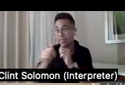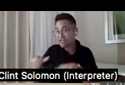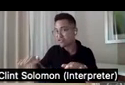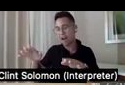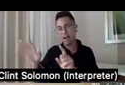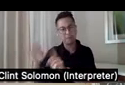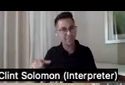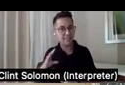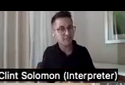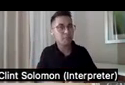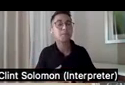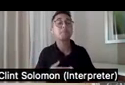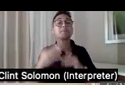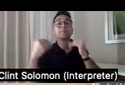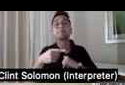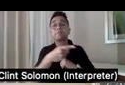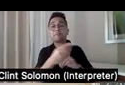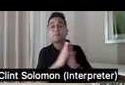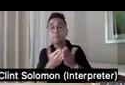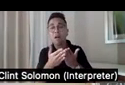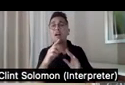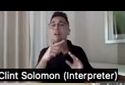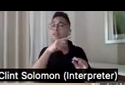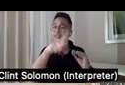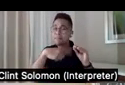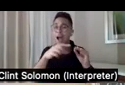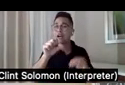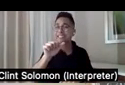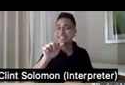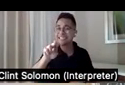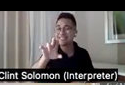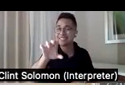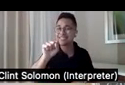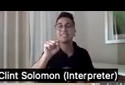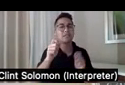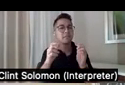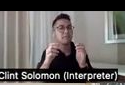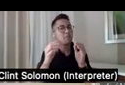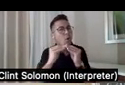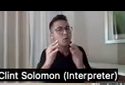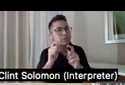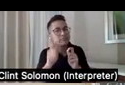and then this book is about seasons some more special events and this particular child is